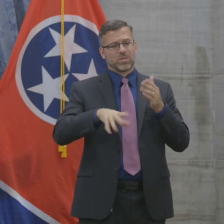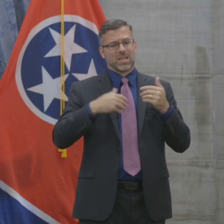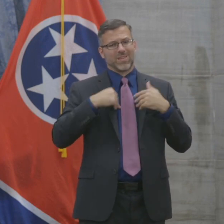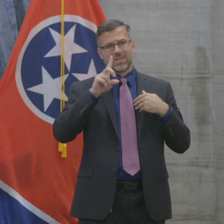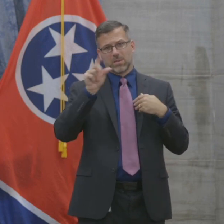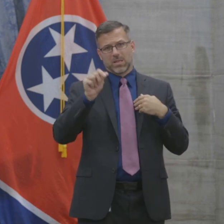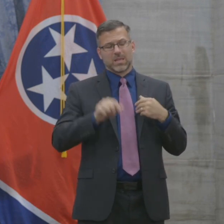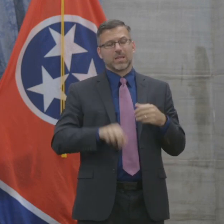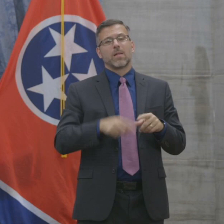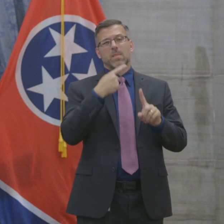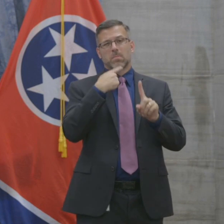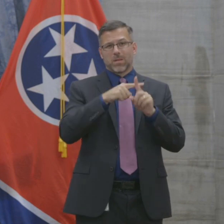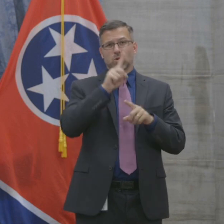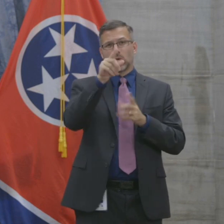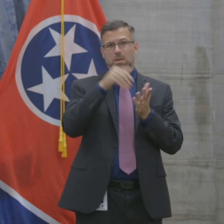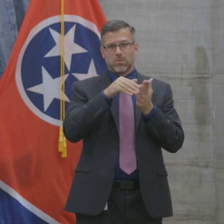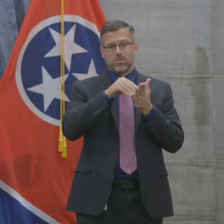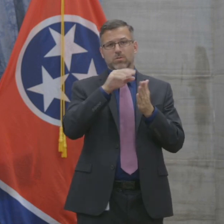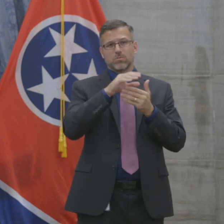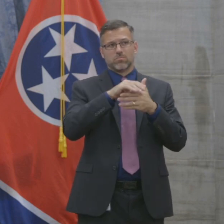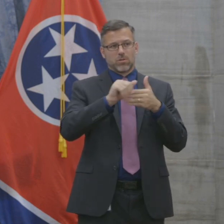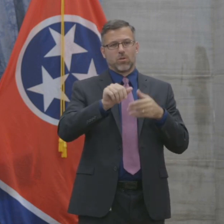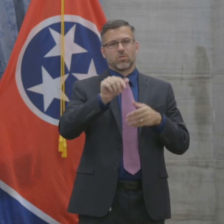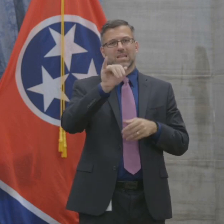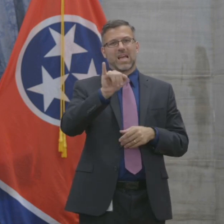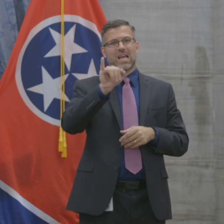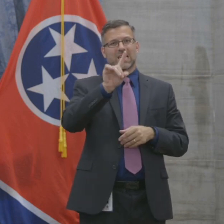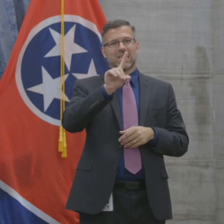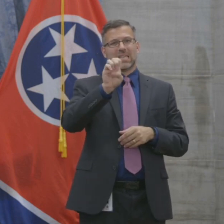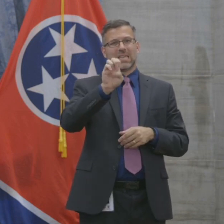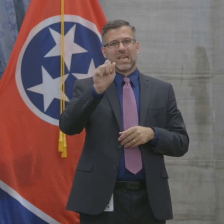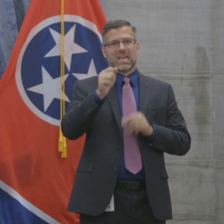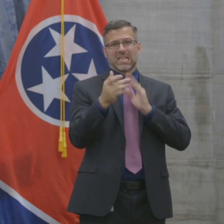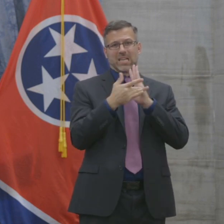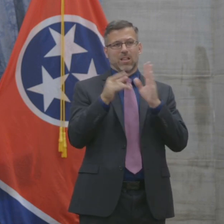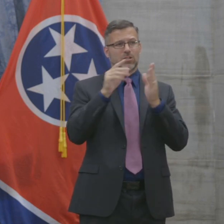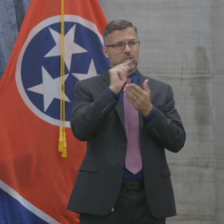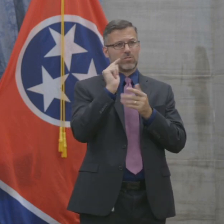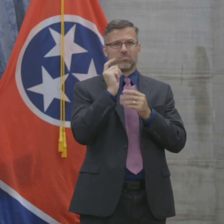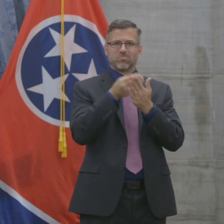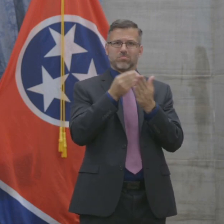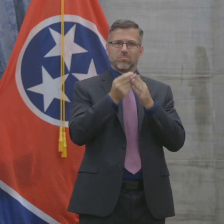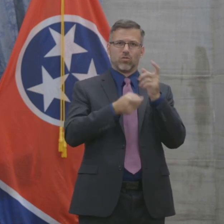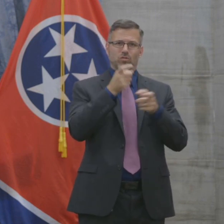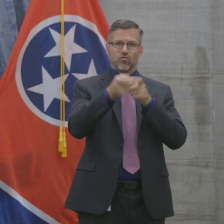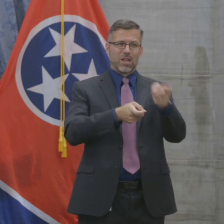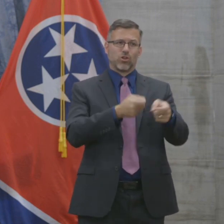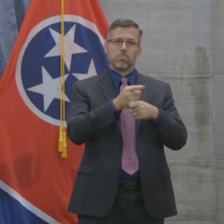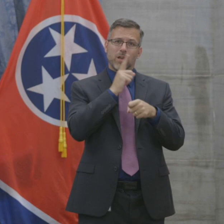guidances and resources and technical resources put out in partnership with a number of partners across the state we've